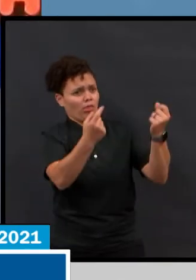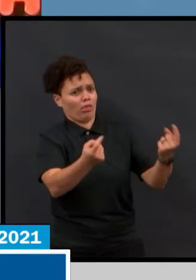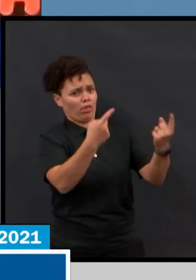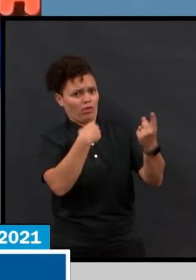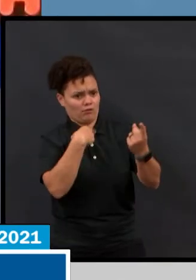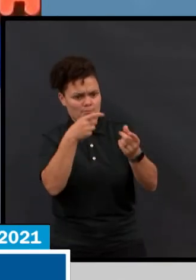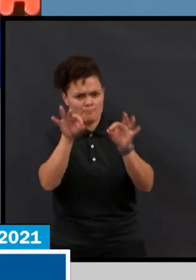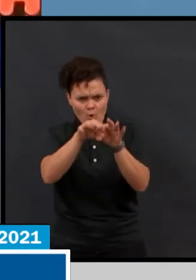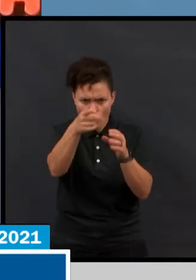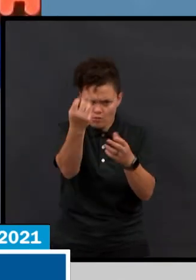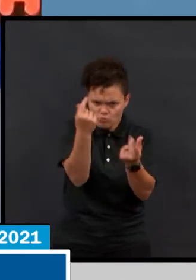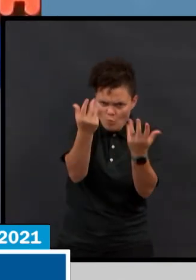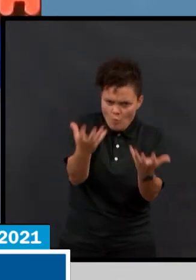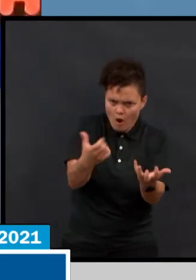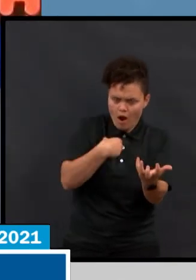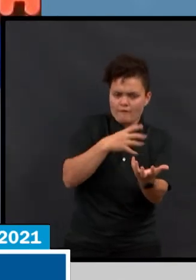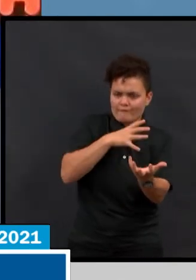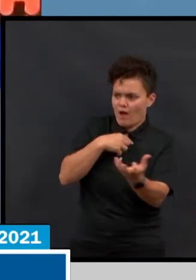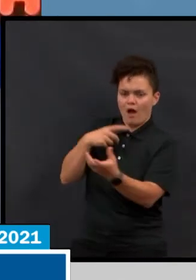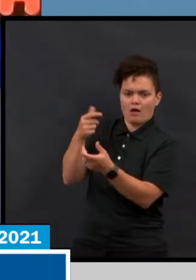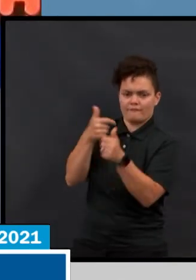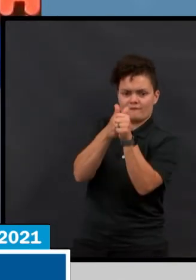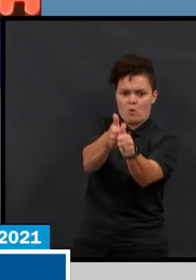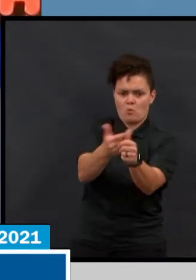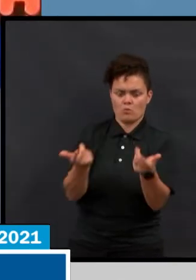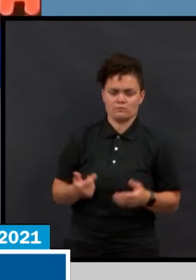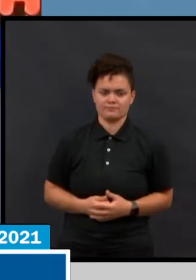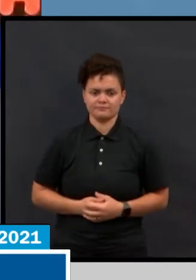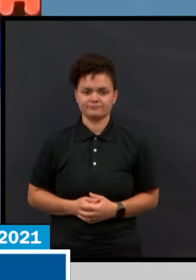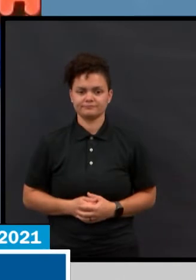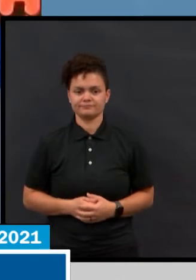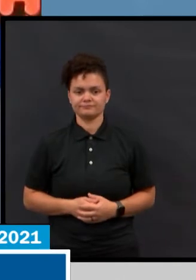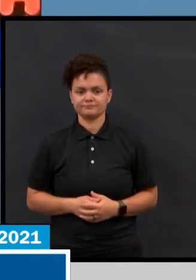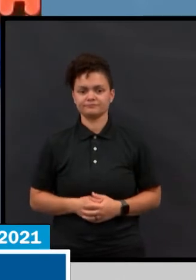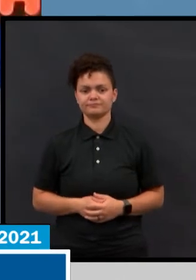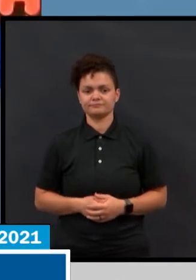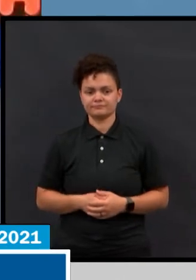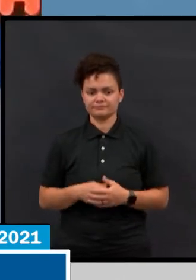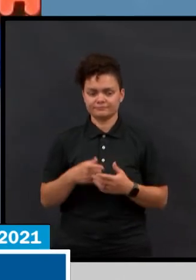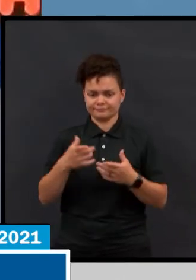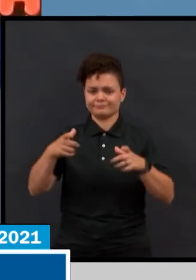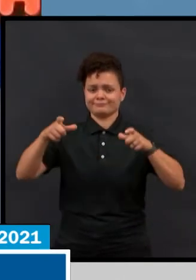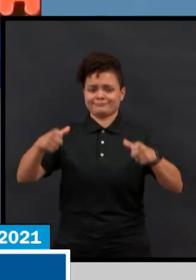would like to talk about is redistricting we are required by charter to redistrict our districts